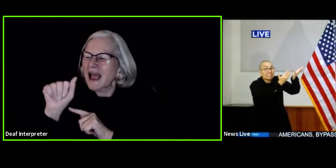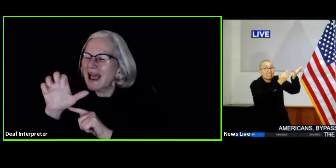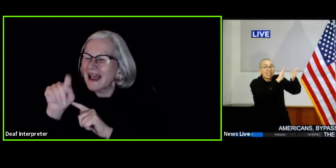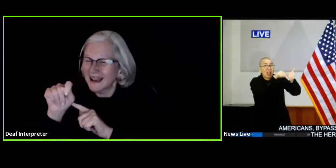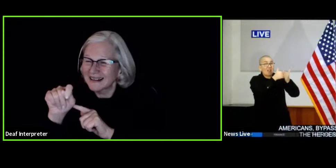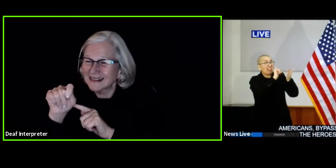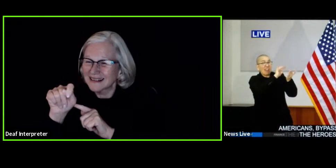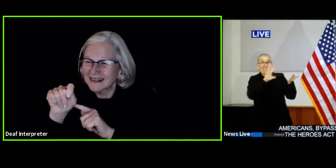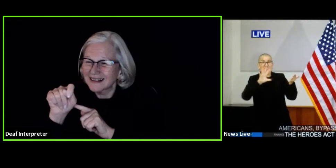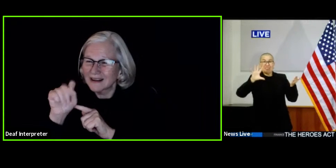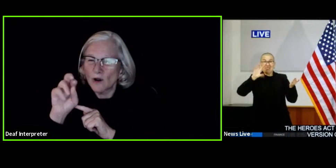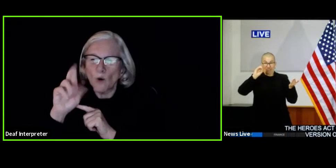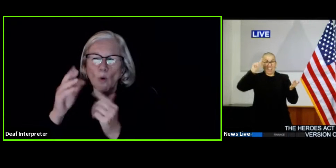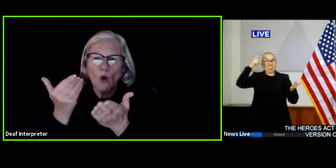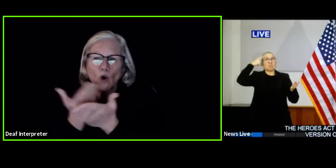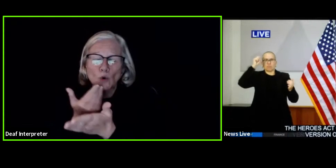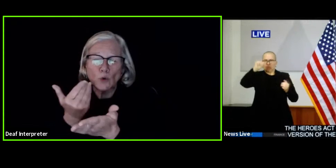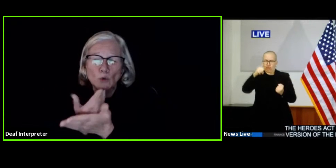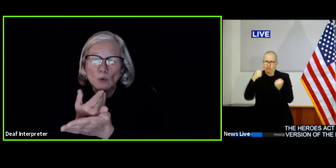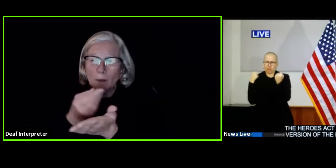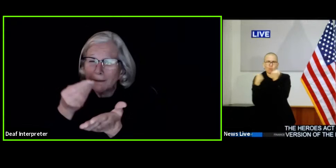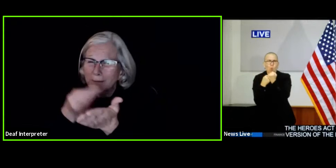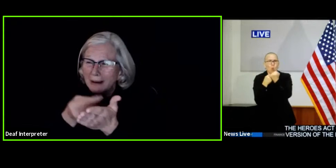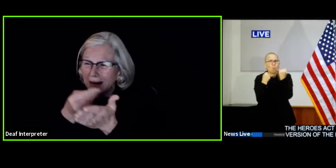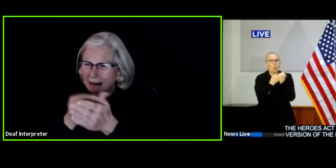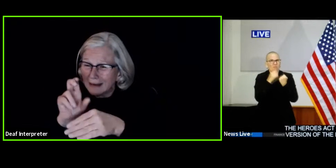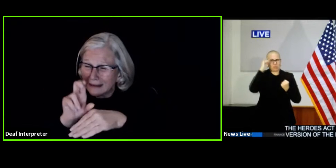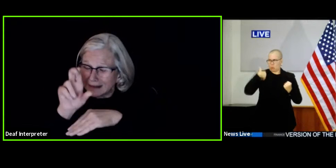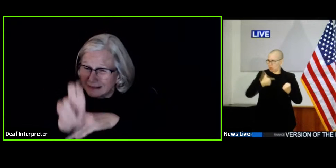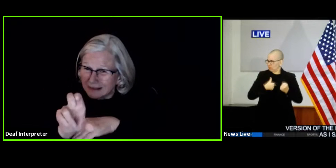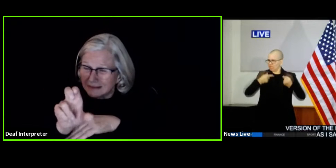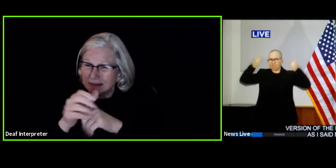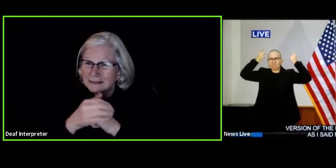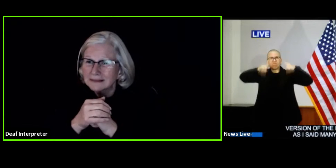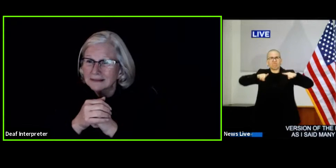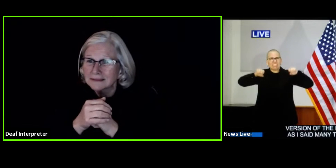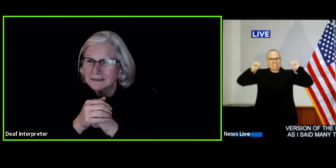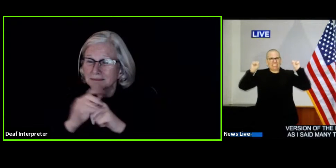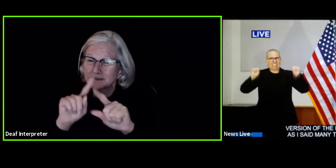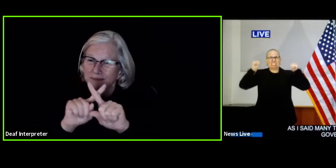AROUND THIS. BUT THE STATE OF MINNESOTA IS GOING TO TAKE SOME OF THESE MOVES.